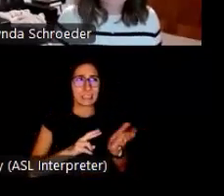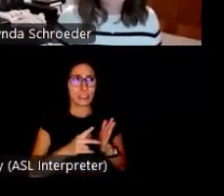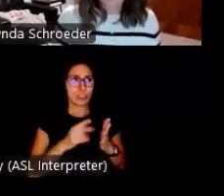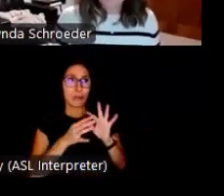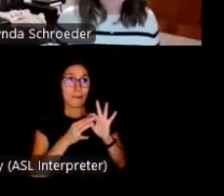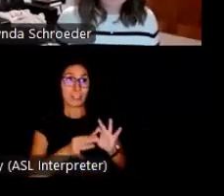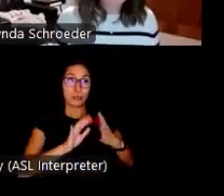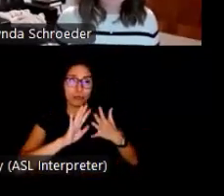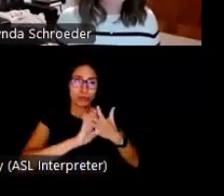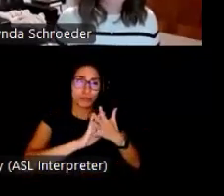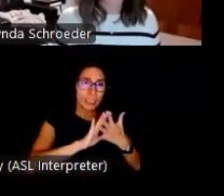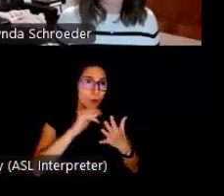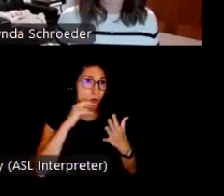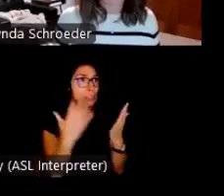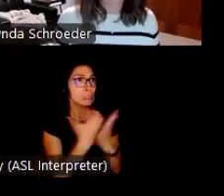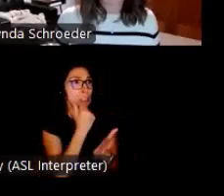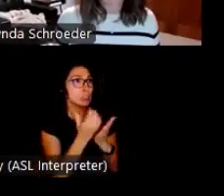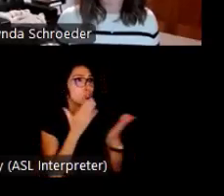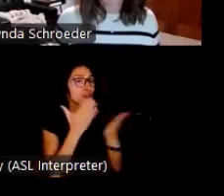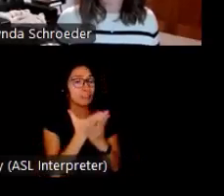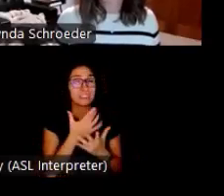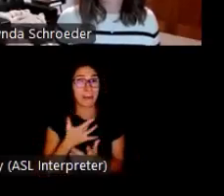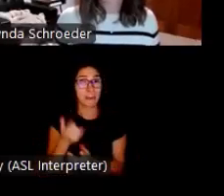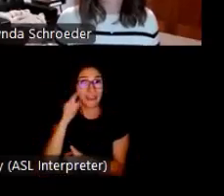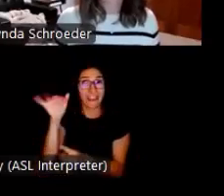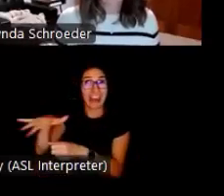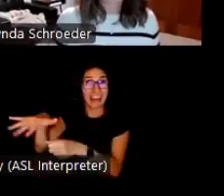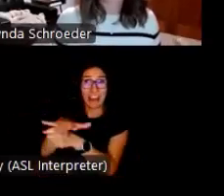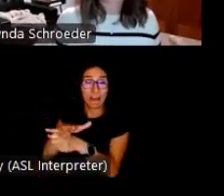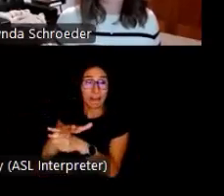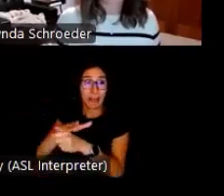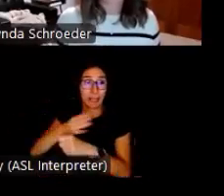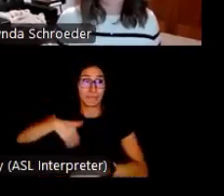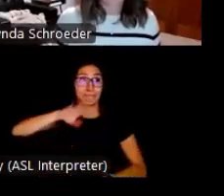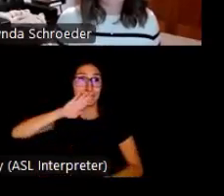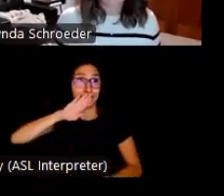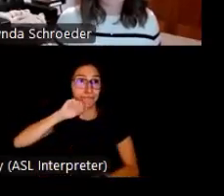just aren't available in rural. You don't want to have a conclusion in your research